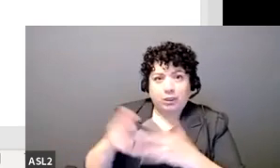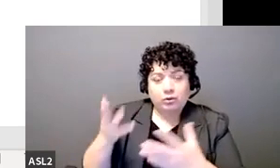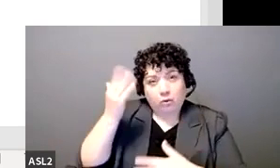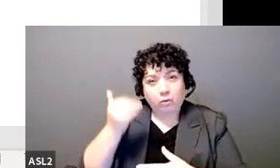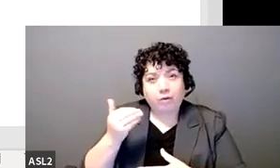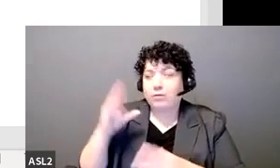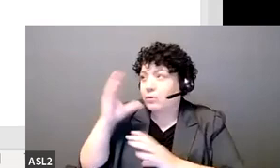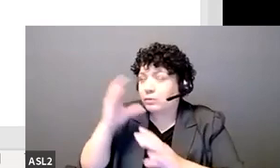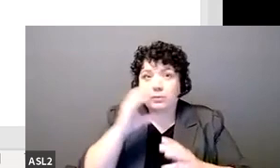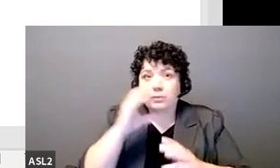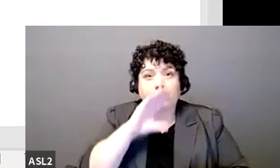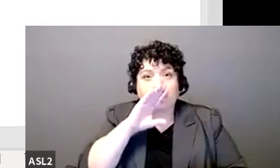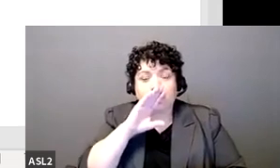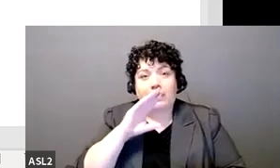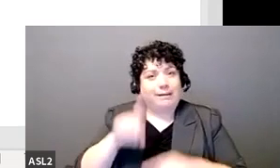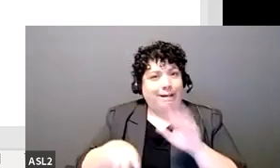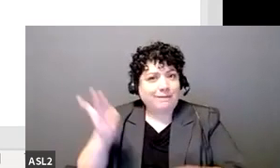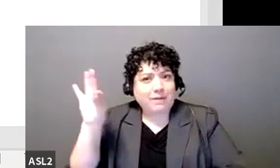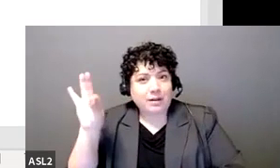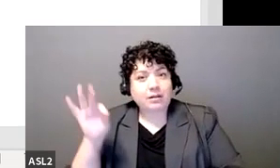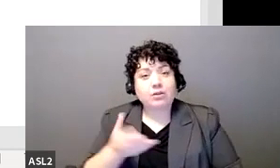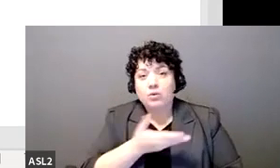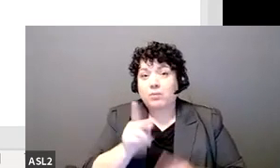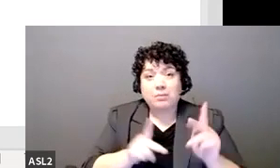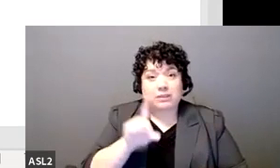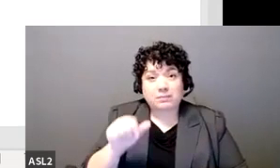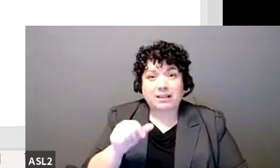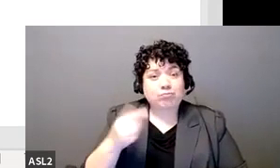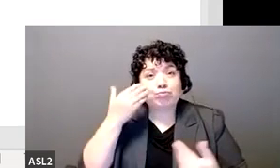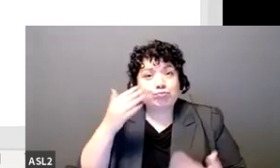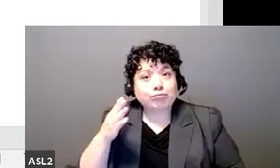accessing programs among people with disabilities so these are programs like the Canada Pension Plan